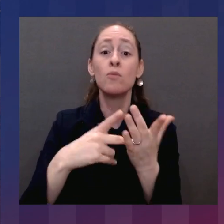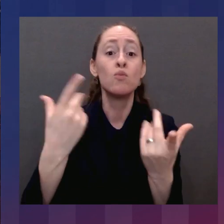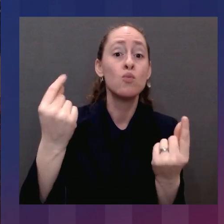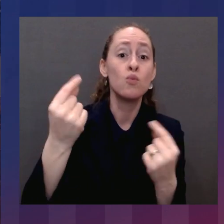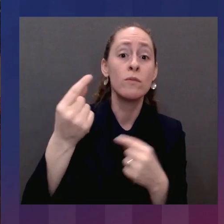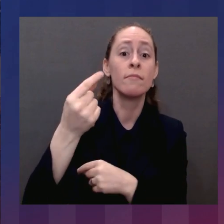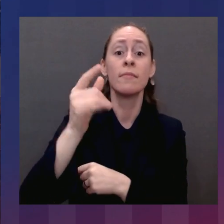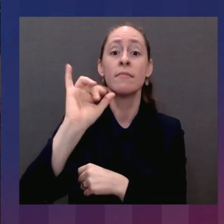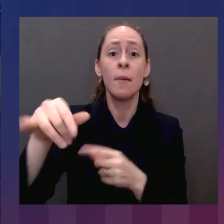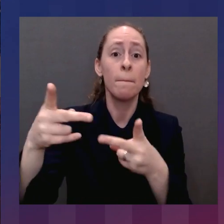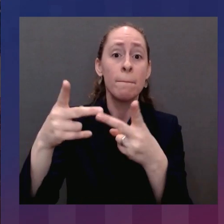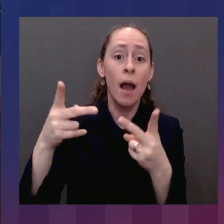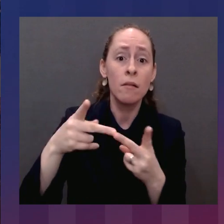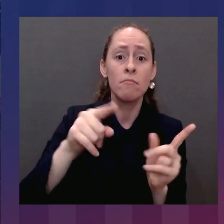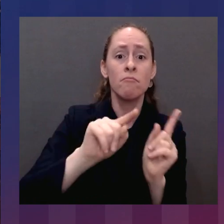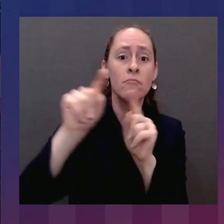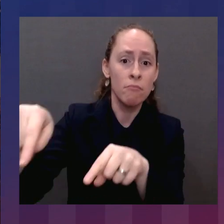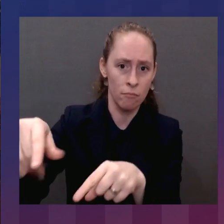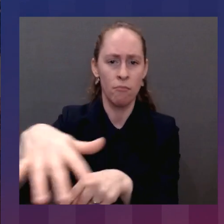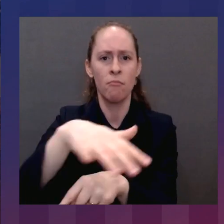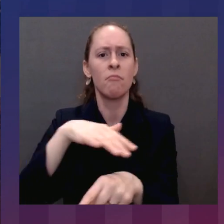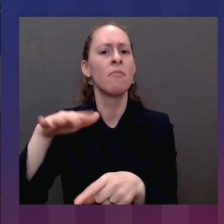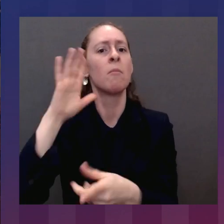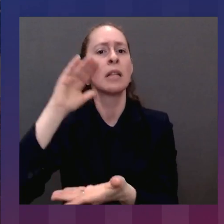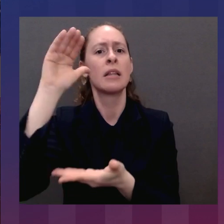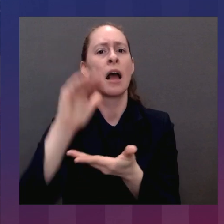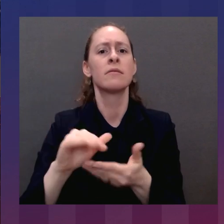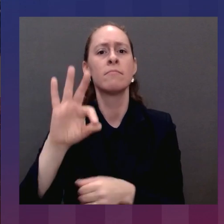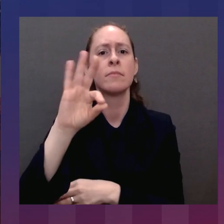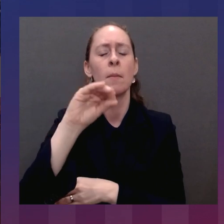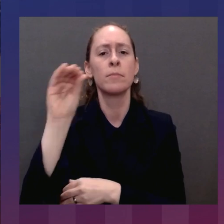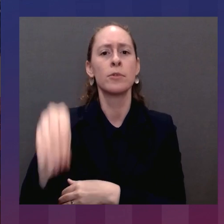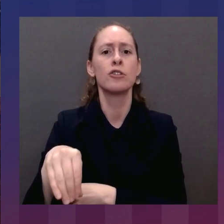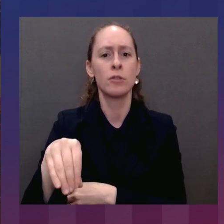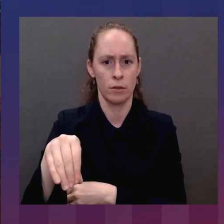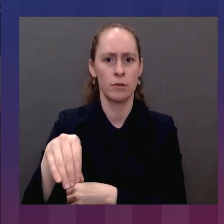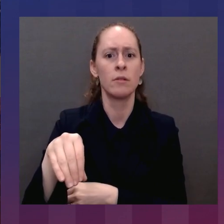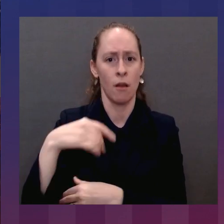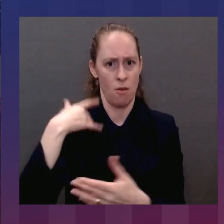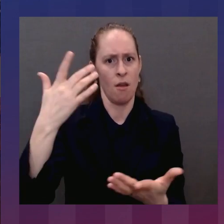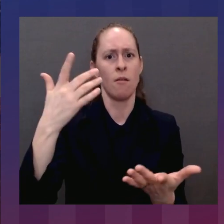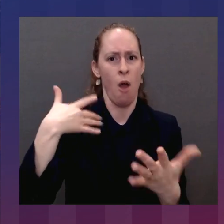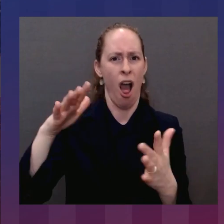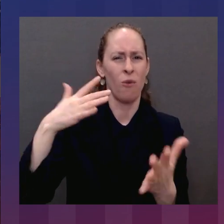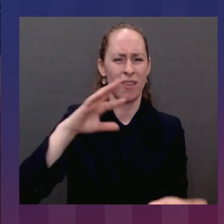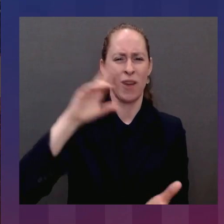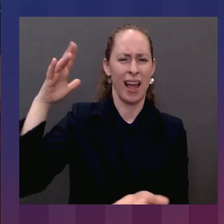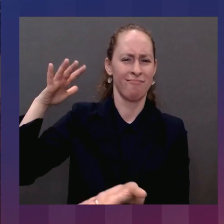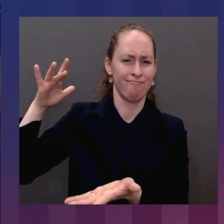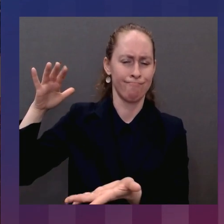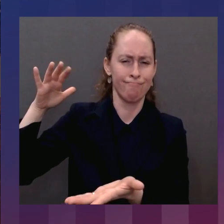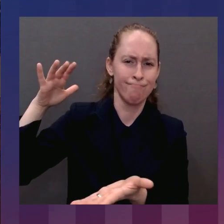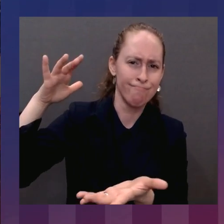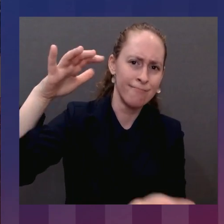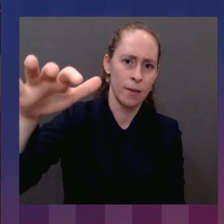And Pfizer is working overtime to get us 1 Million pills this month and more than double that next month.